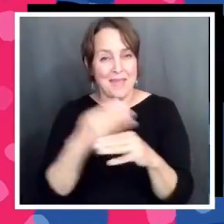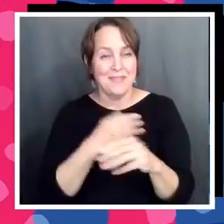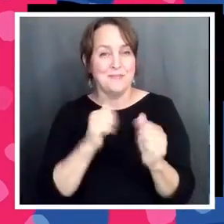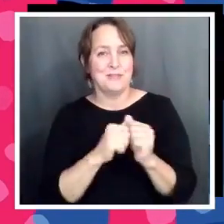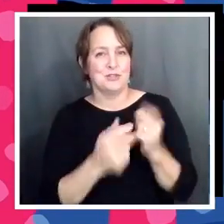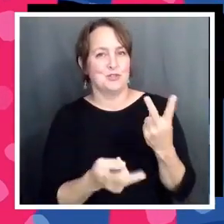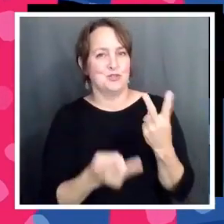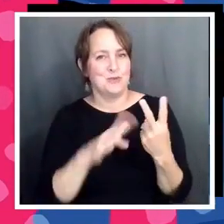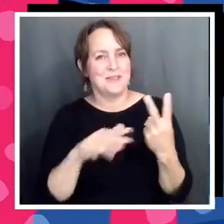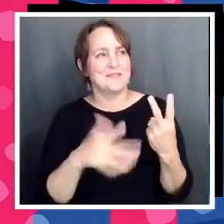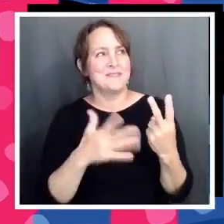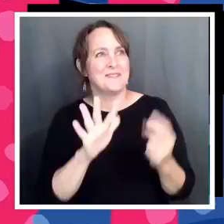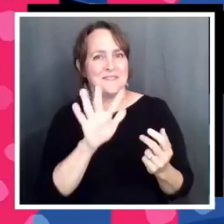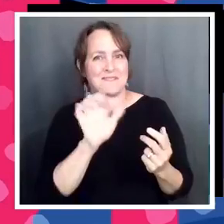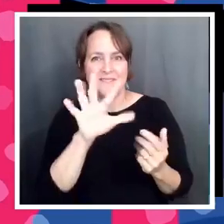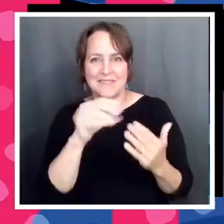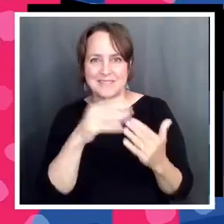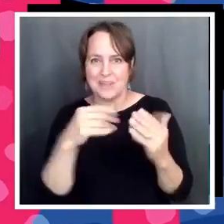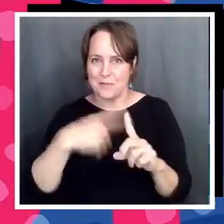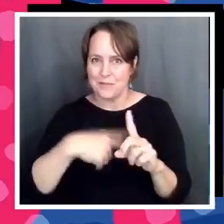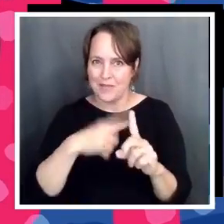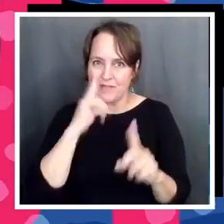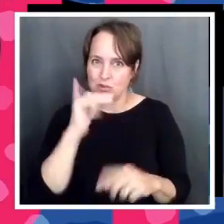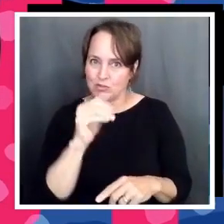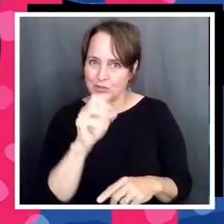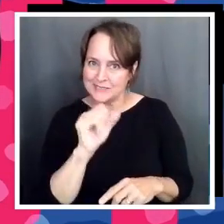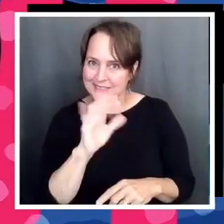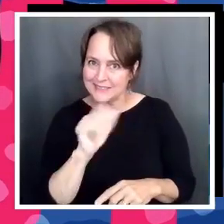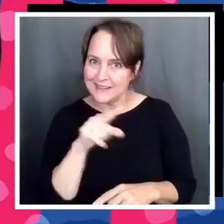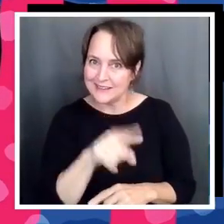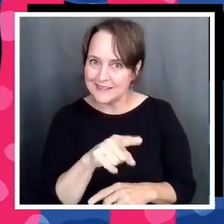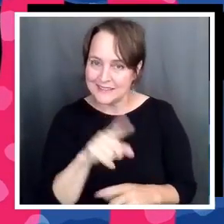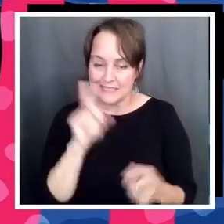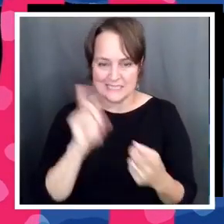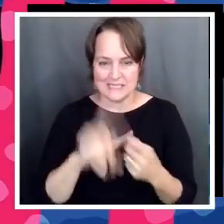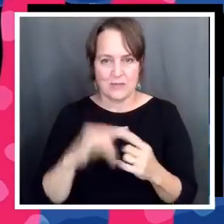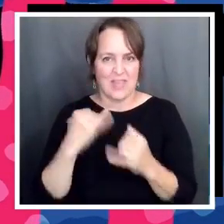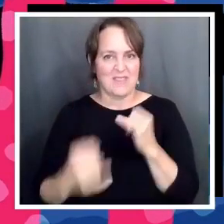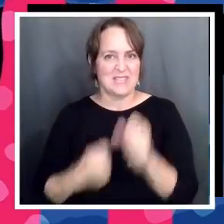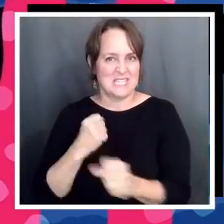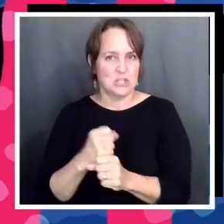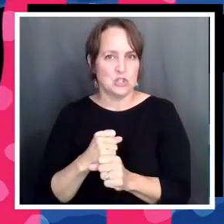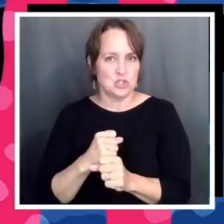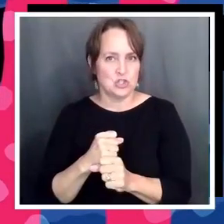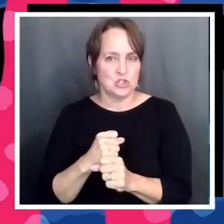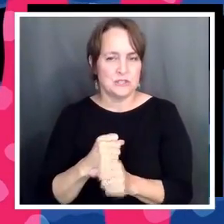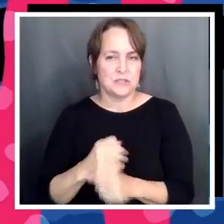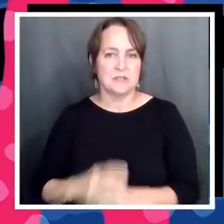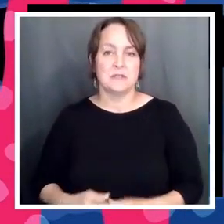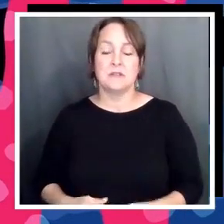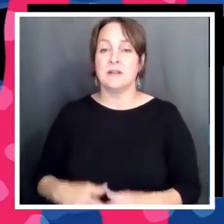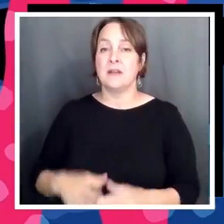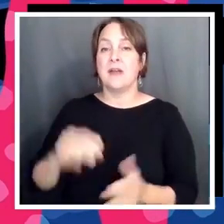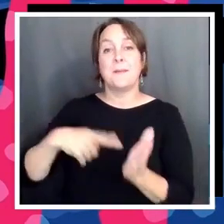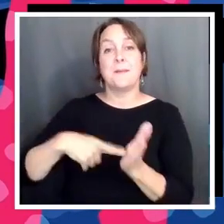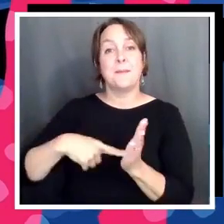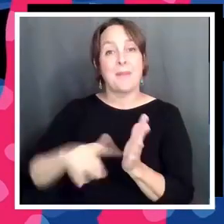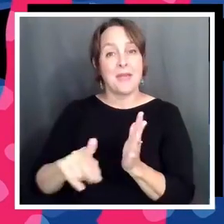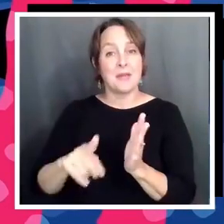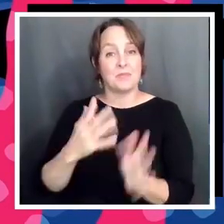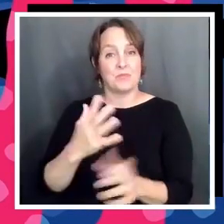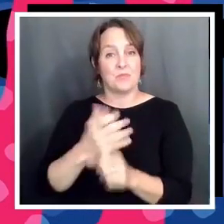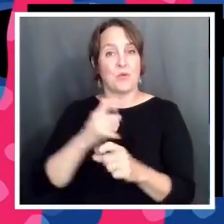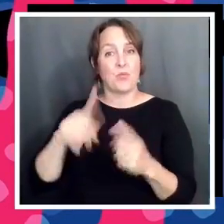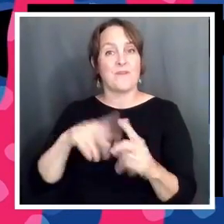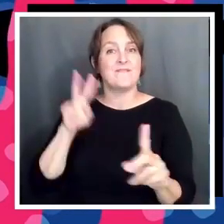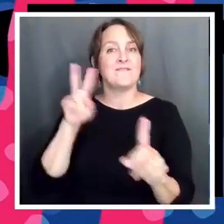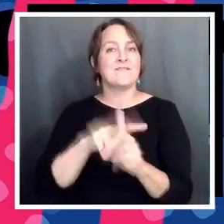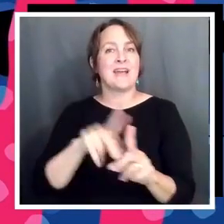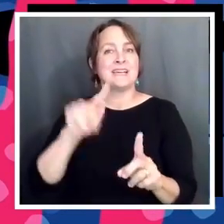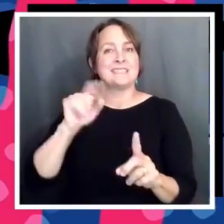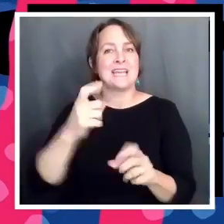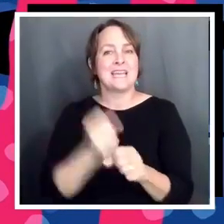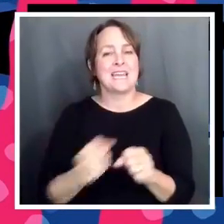MY HEAD FAST ENOUGH AND PLUS I